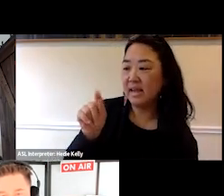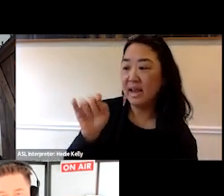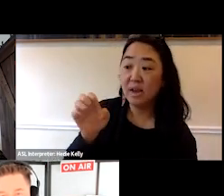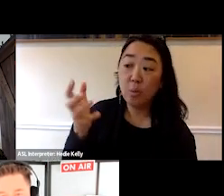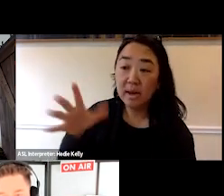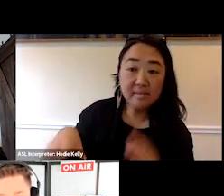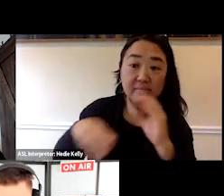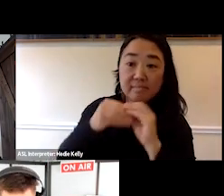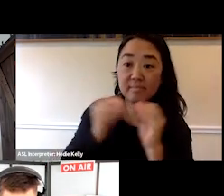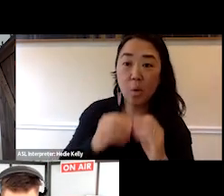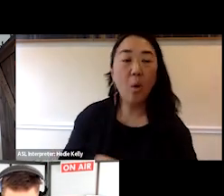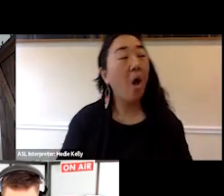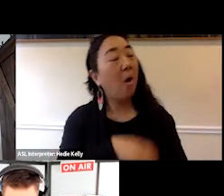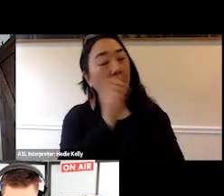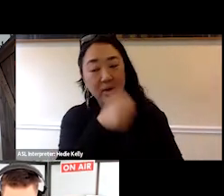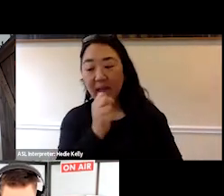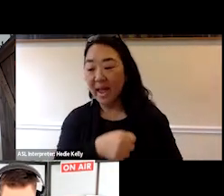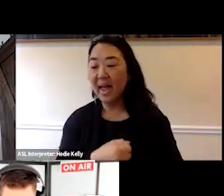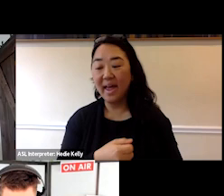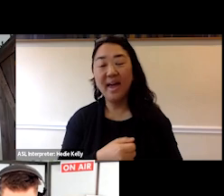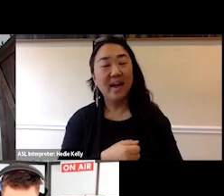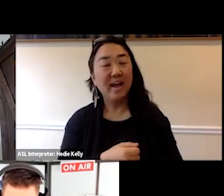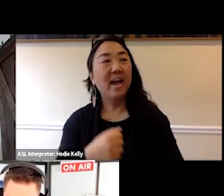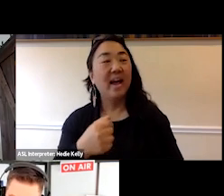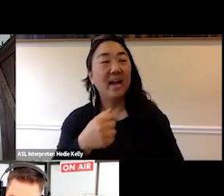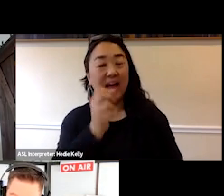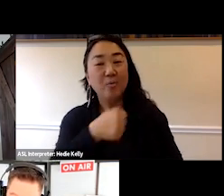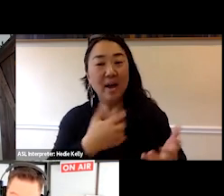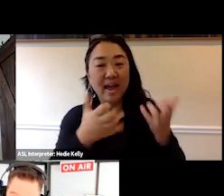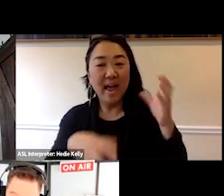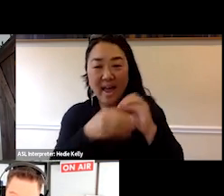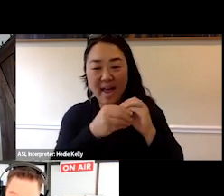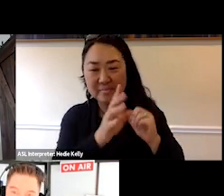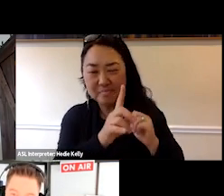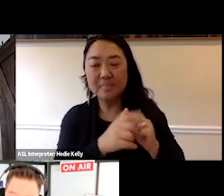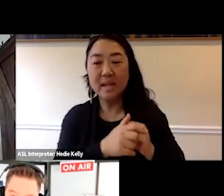Yeah, I mean, I think people don't really know where to start, right?